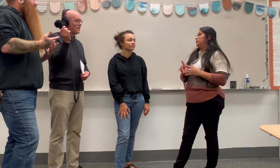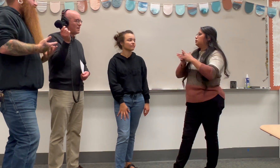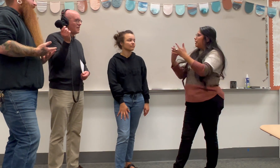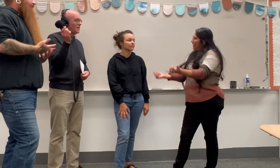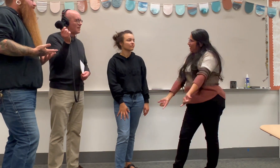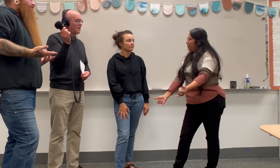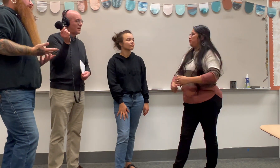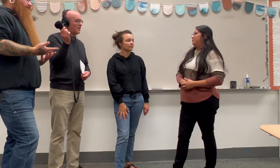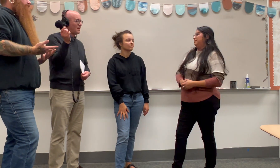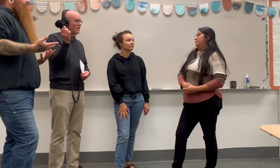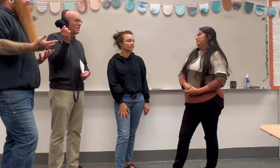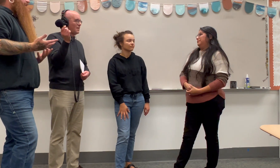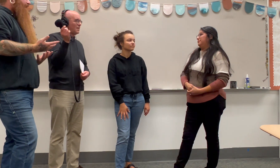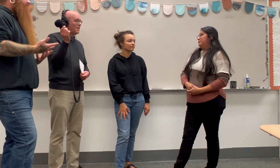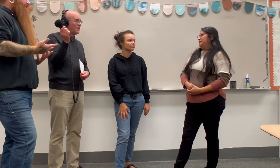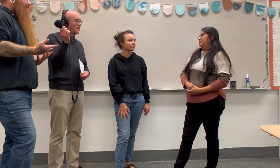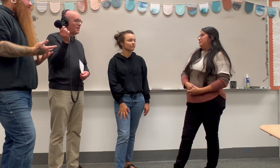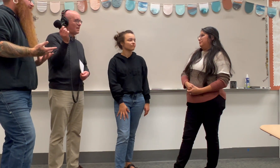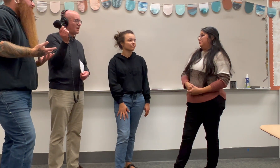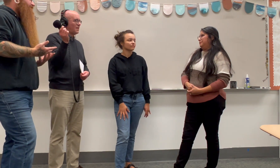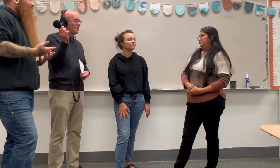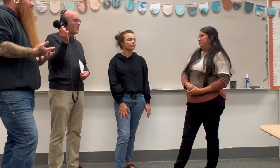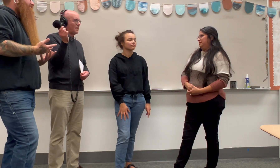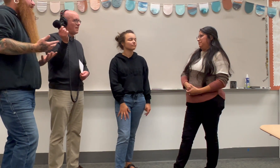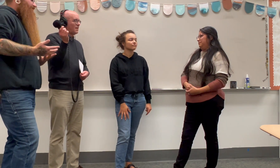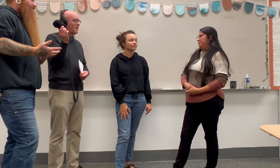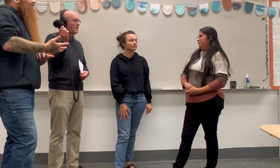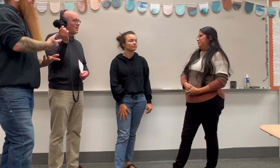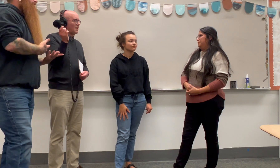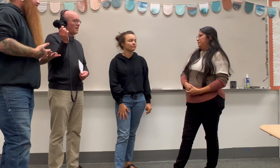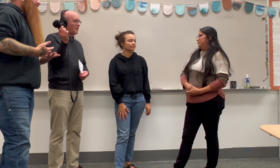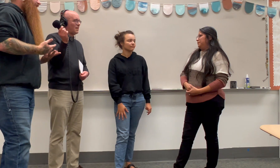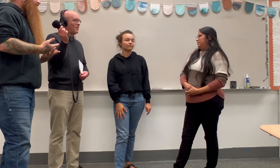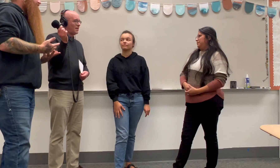them to be able to have that interaction to be able not to have the fear to go up and interact